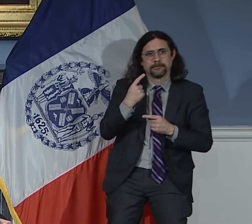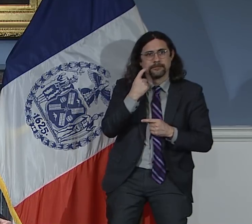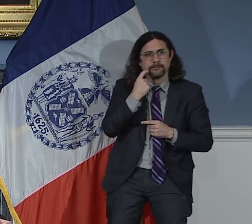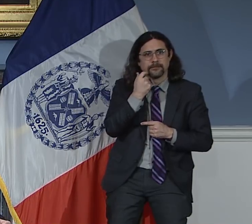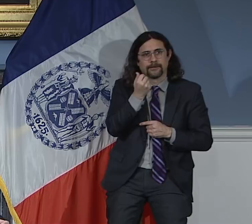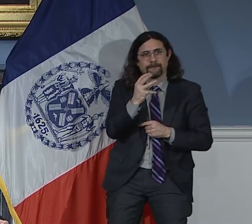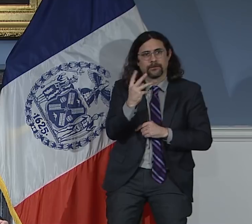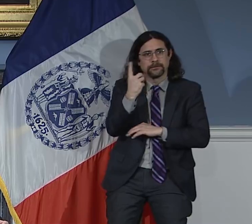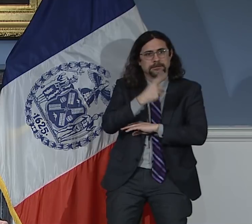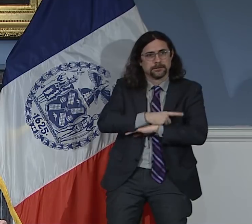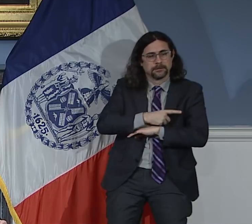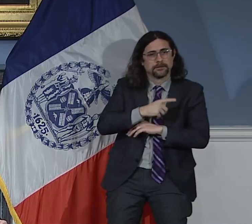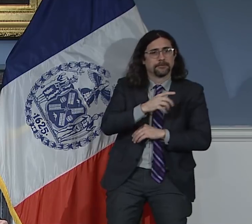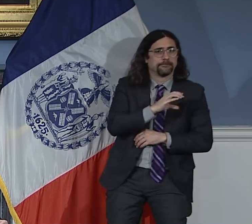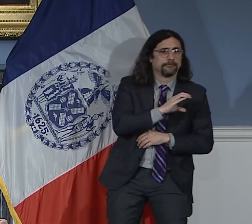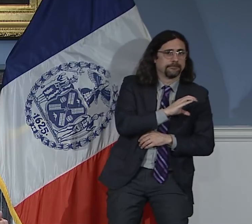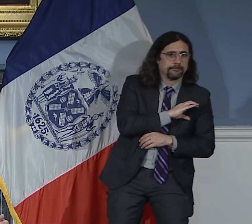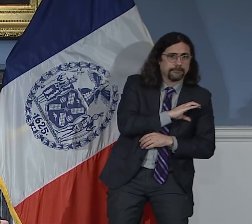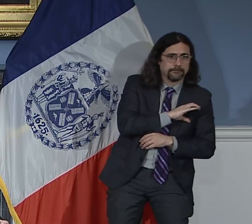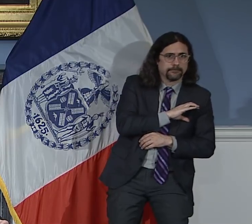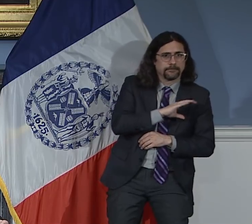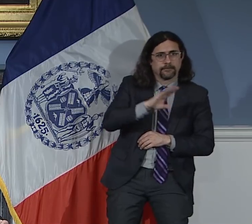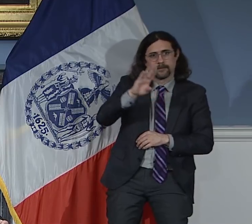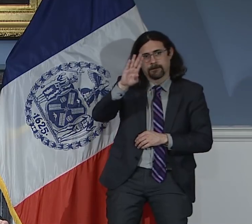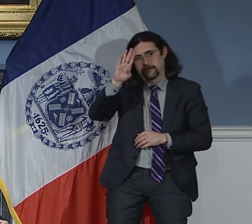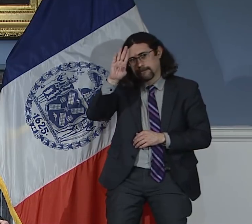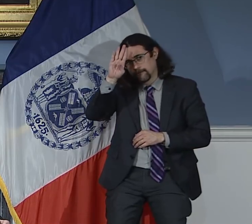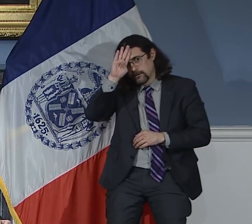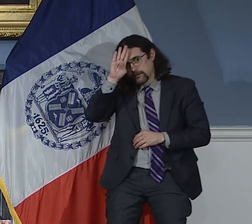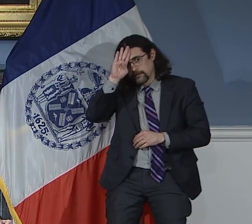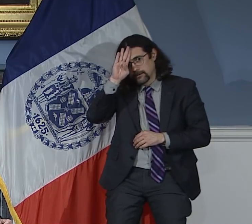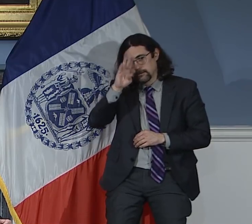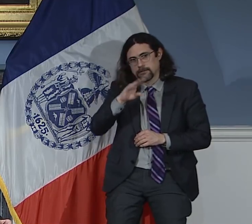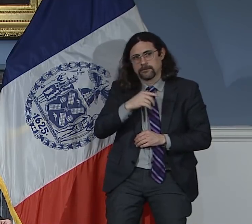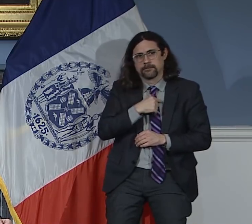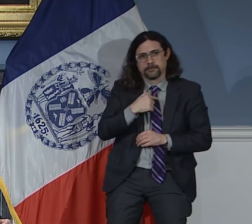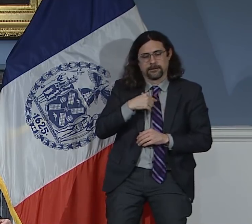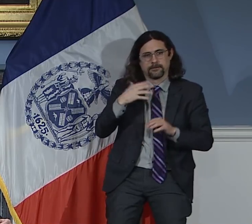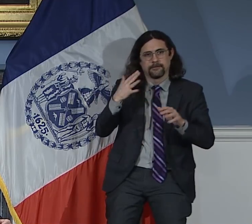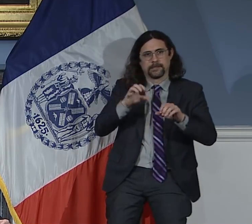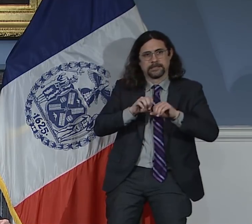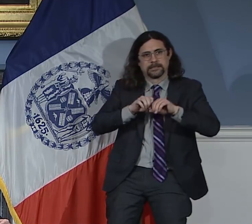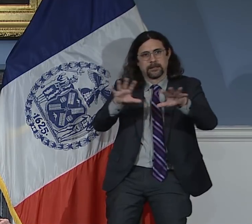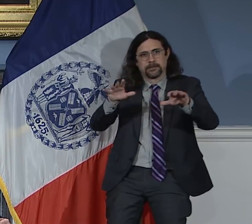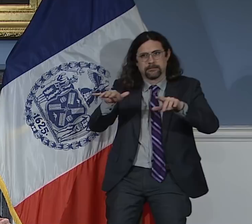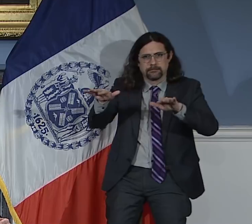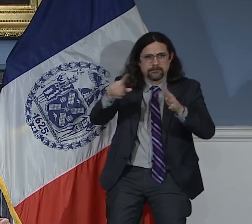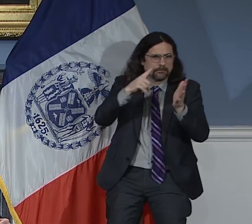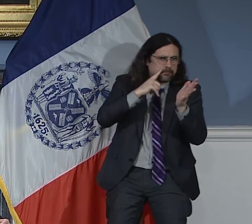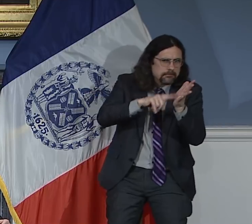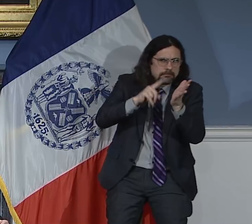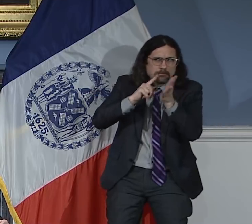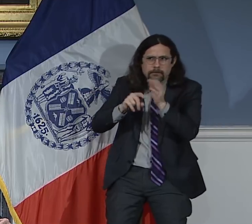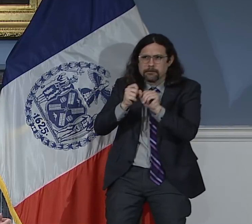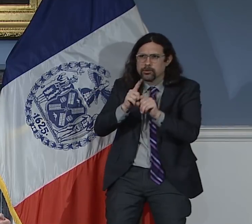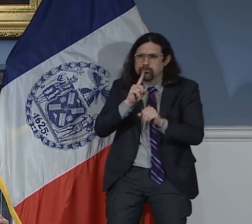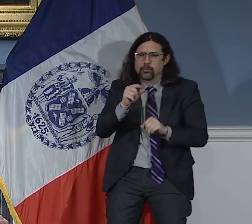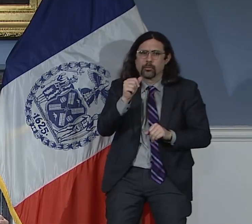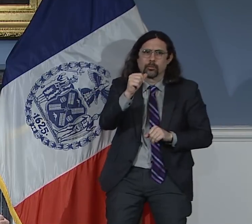LAST FEW DAYS, WE HAVE SENT OUT THE NYPD, DEPARTMENT OF BUILDING AND SHERIFF'S OFFICE